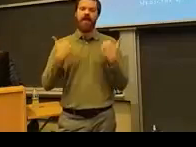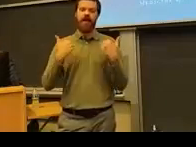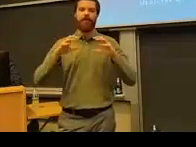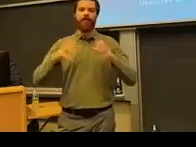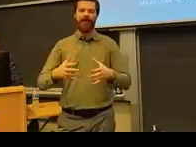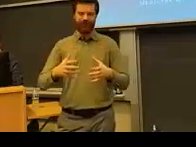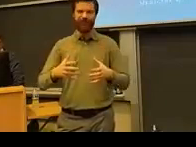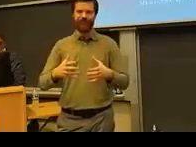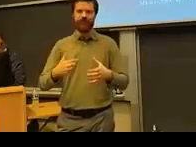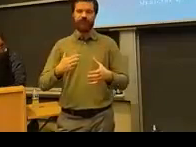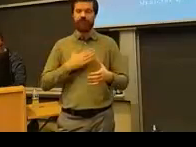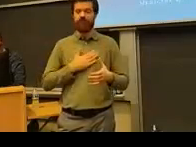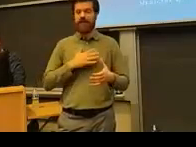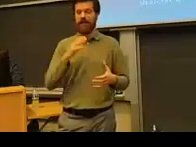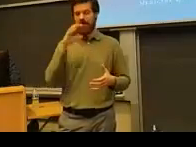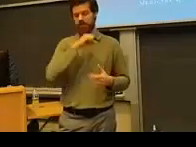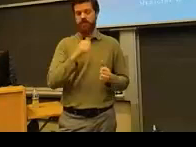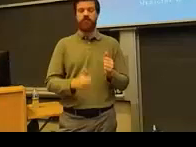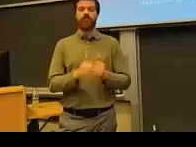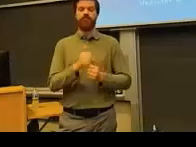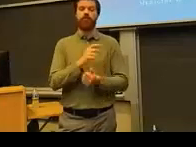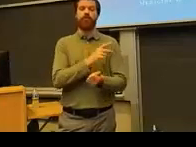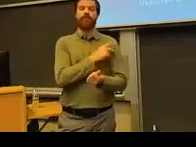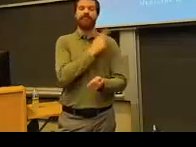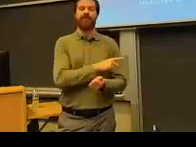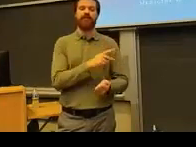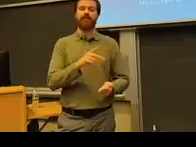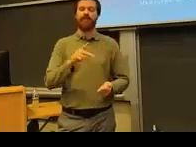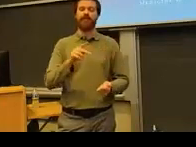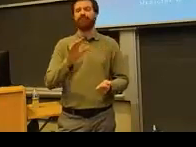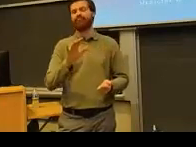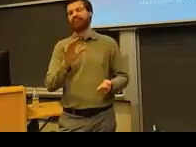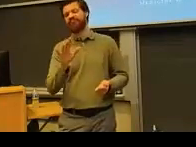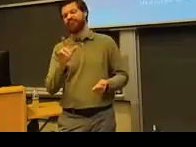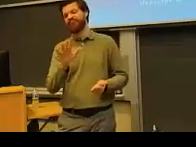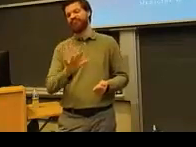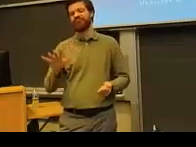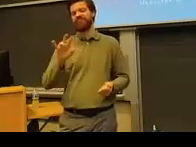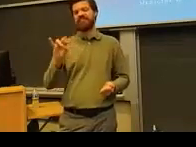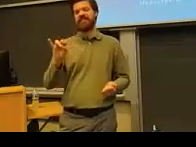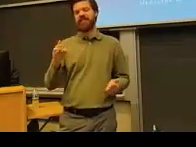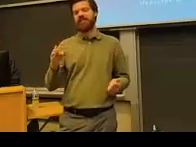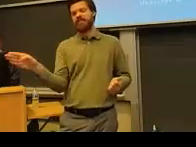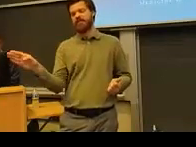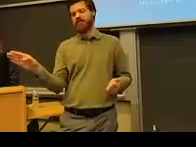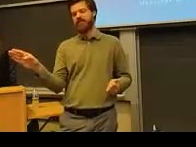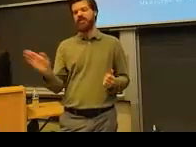to guess that most of the patients over uh about 70 are General medical patients